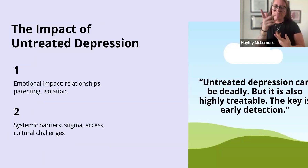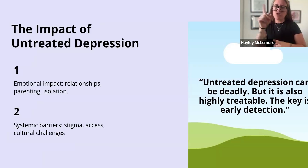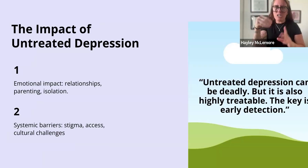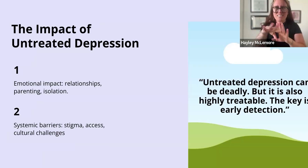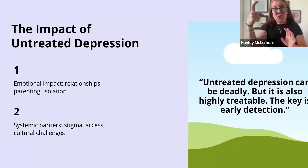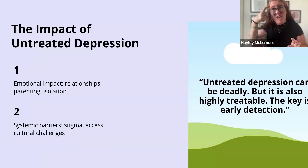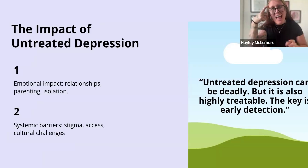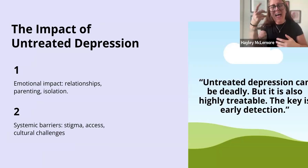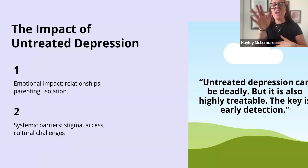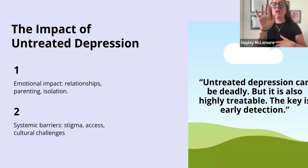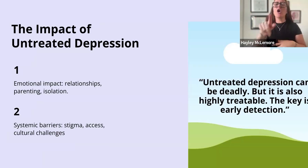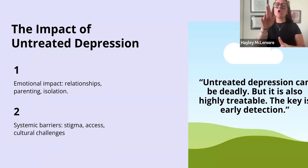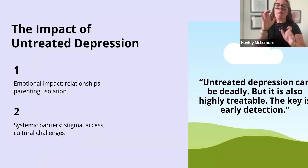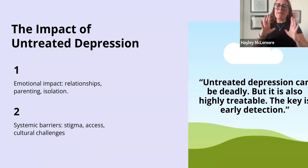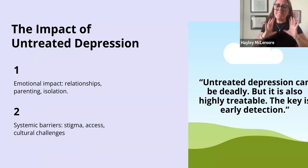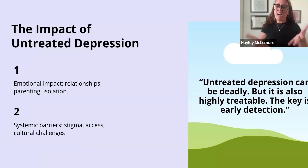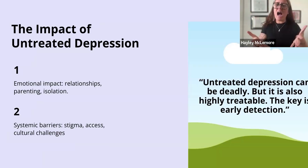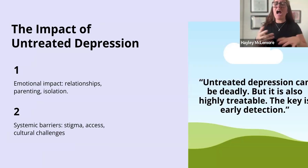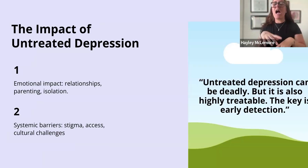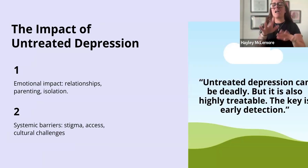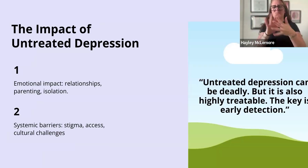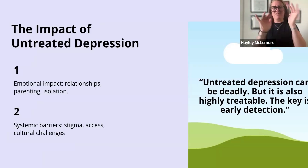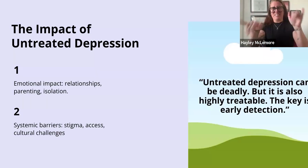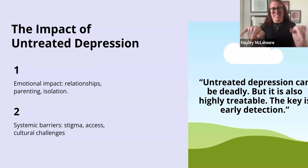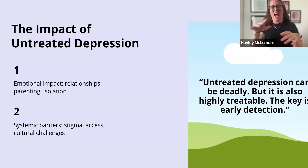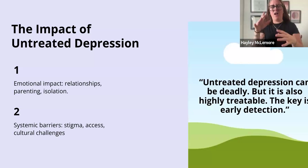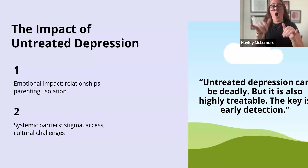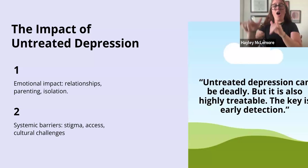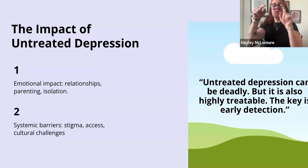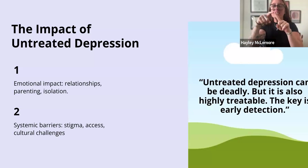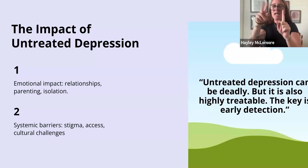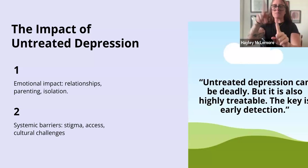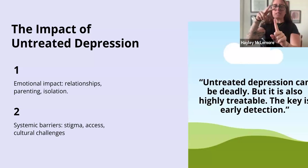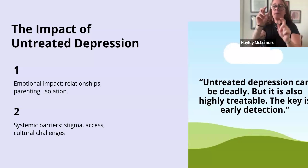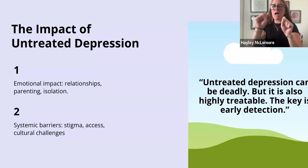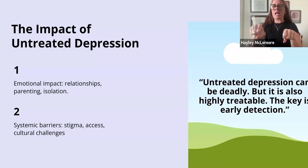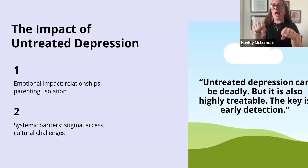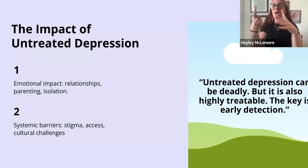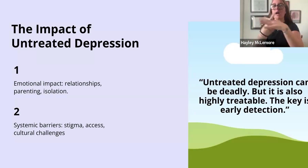Someone might think, "Hey, knock that off. This is just in your head. You're fine."